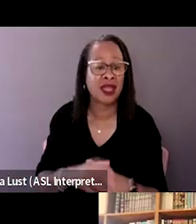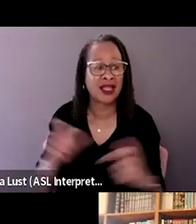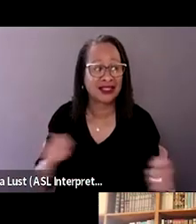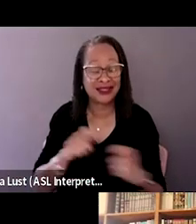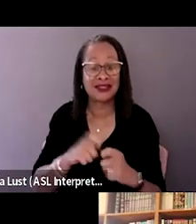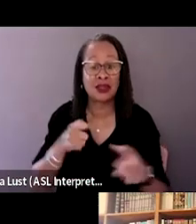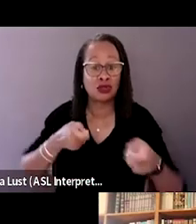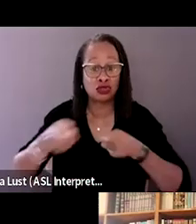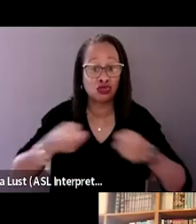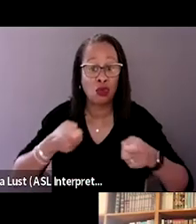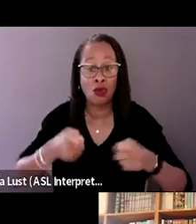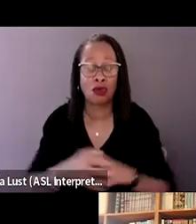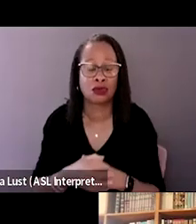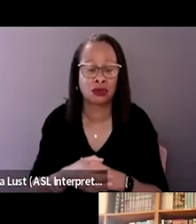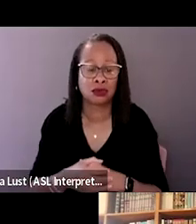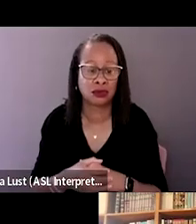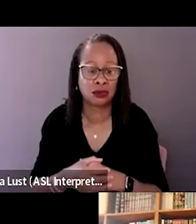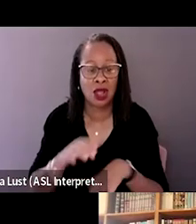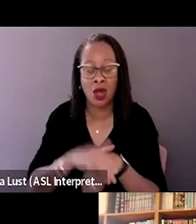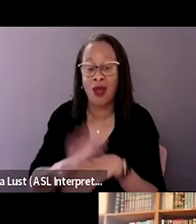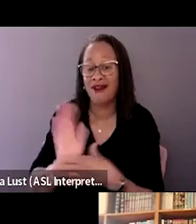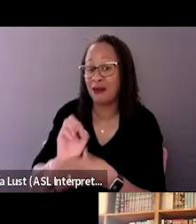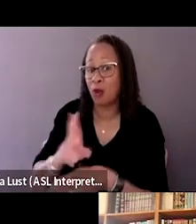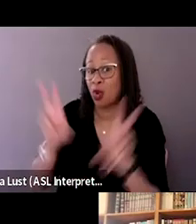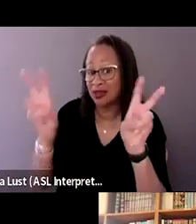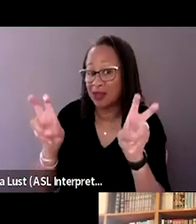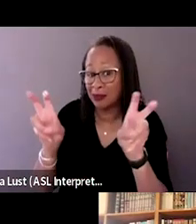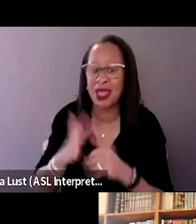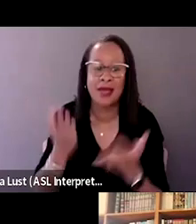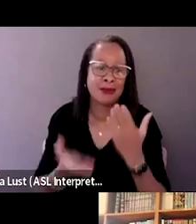on a film or a topic that maybe people didn't feel